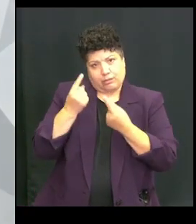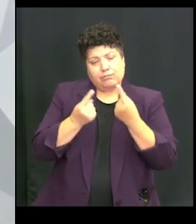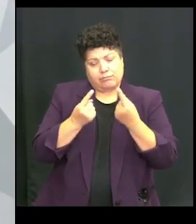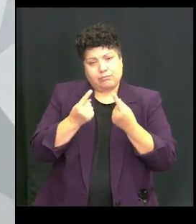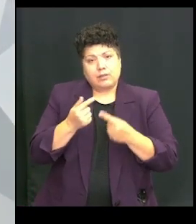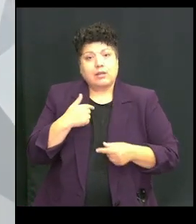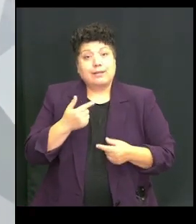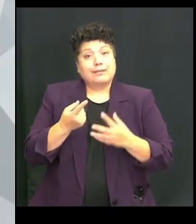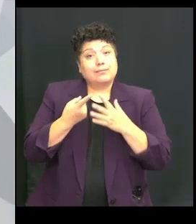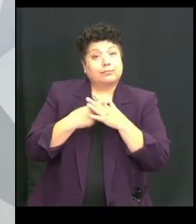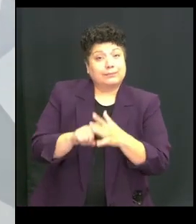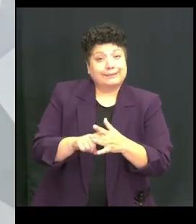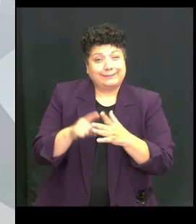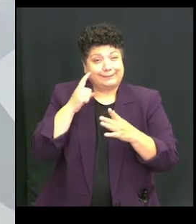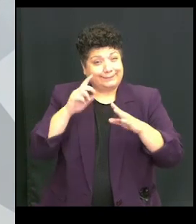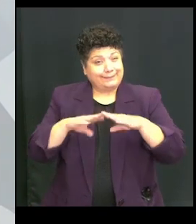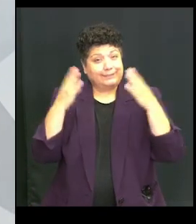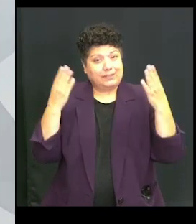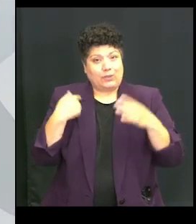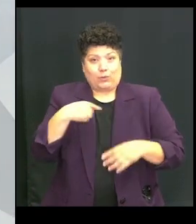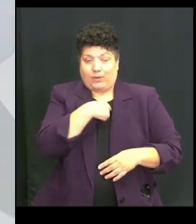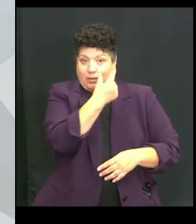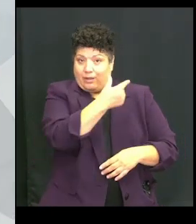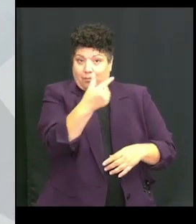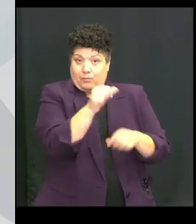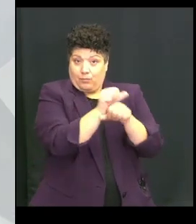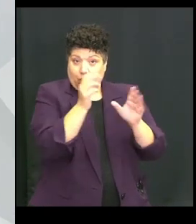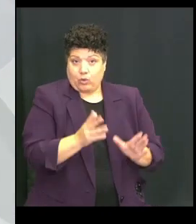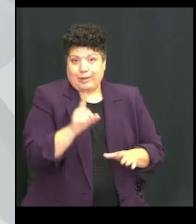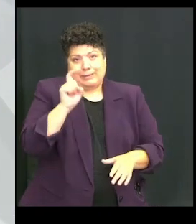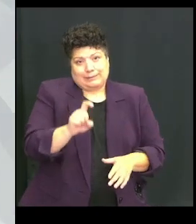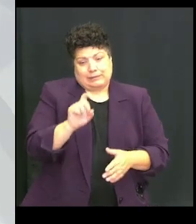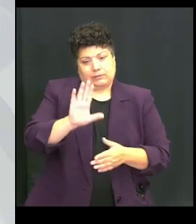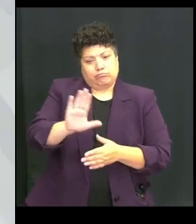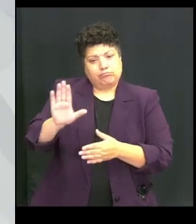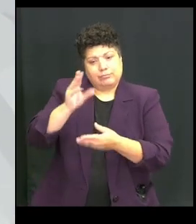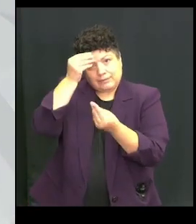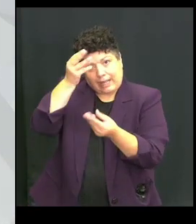which is we as public servants absolutely need this data. We need to understand it better.